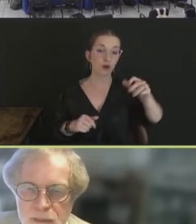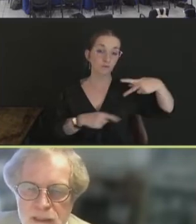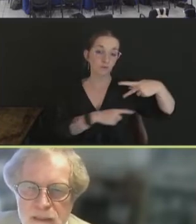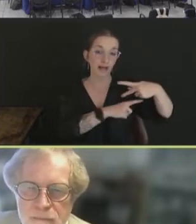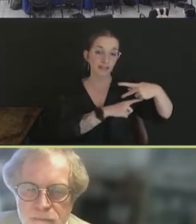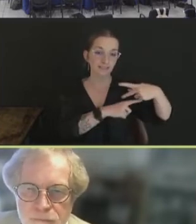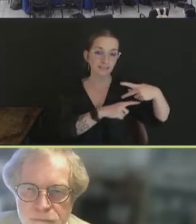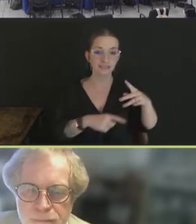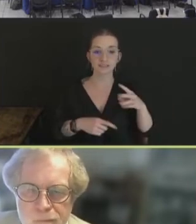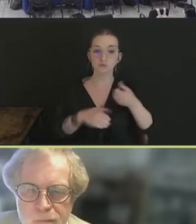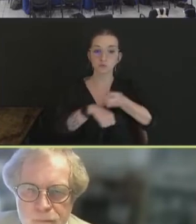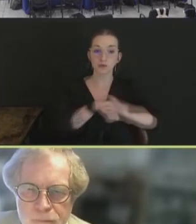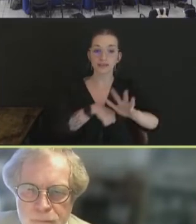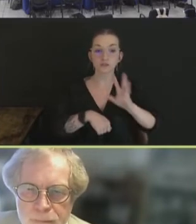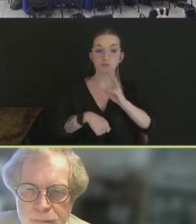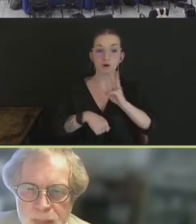Next, please.